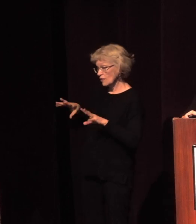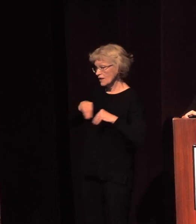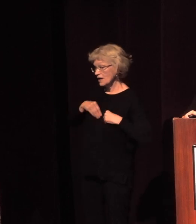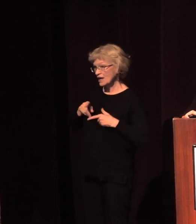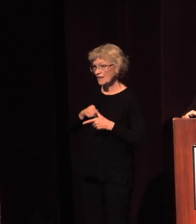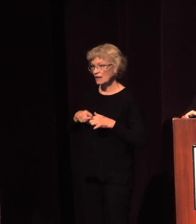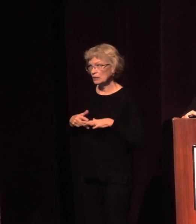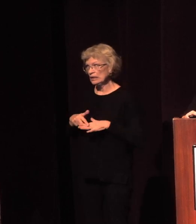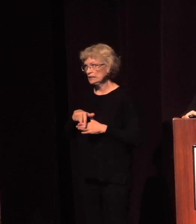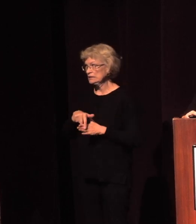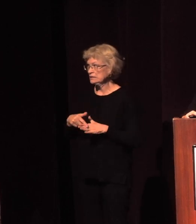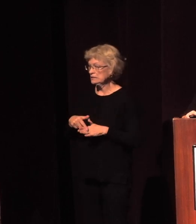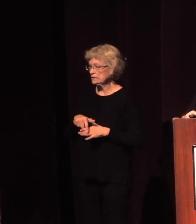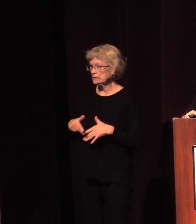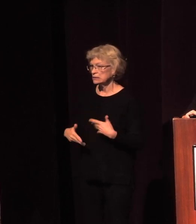of focus groups in the fall. We agreed to do that and then we